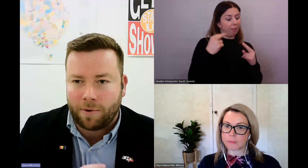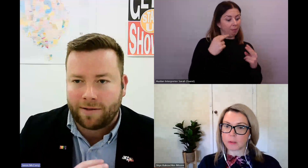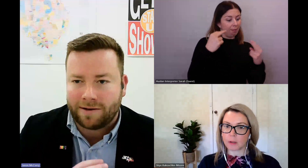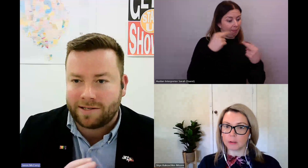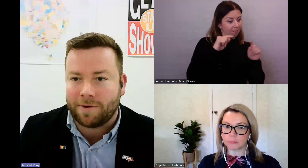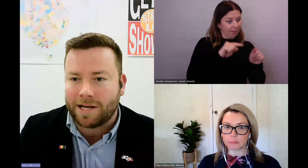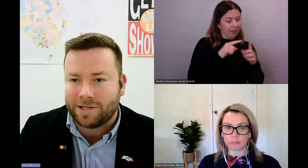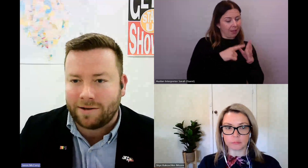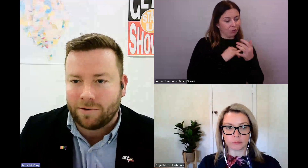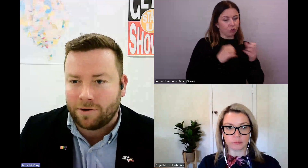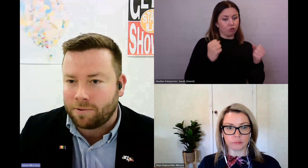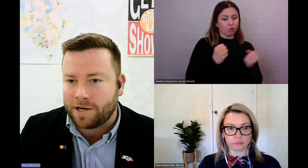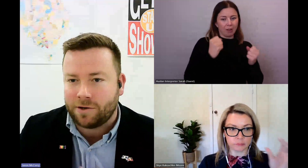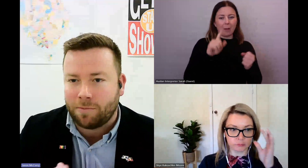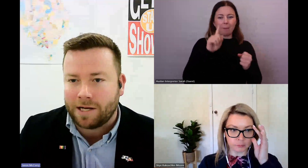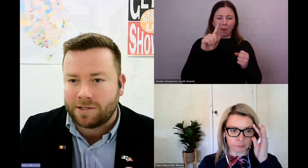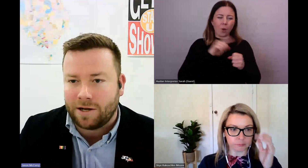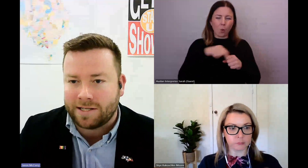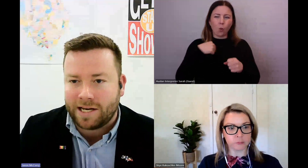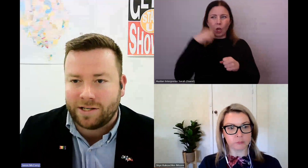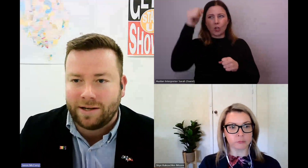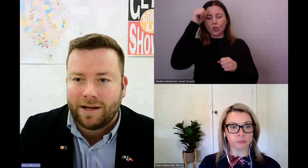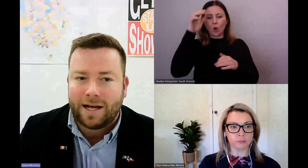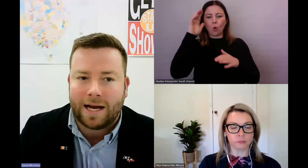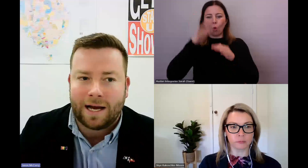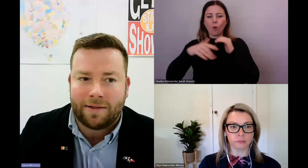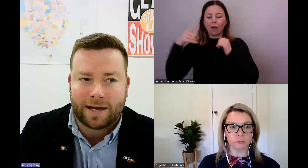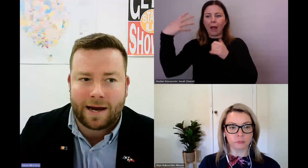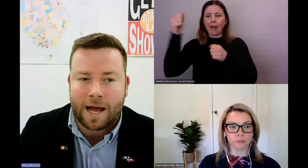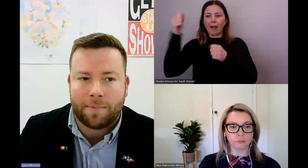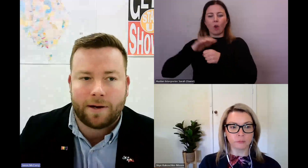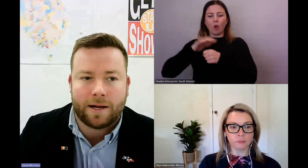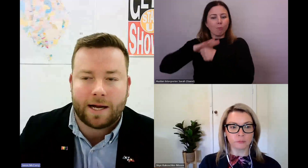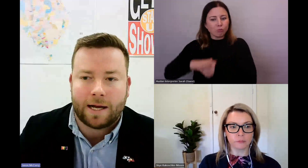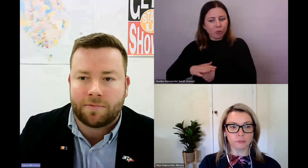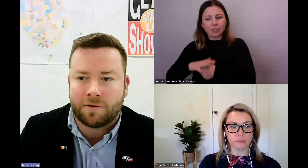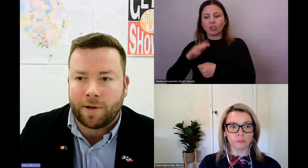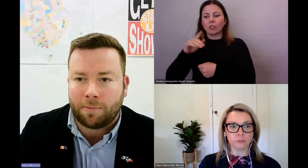know about the discrimination or oppression or marginalisation that can happen to